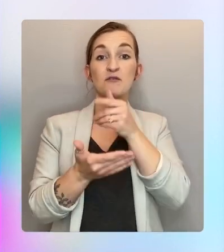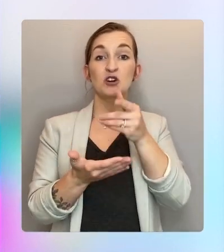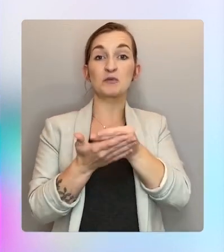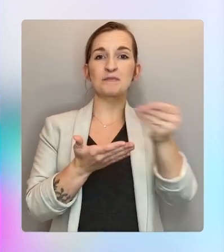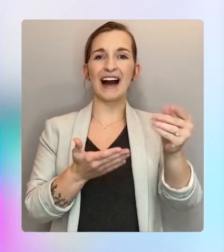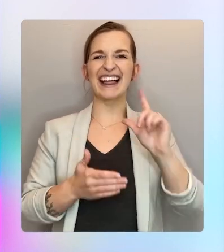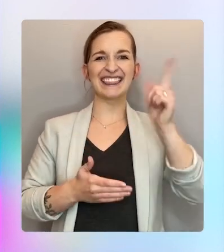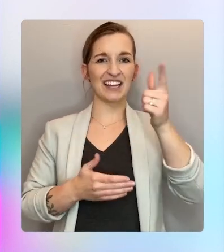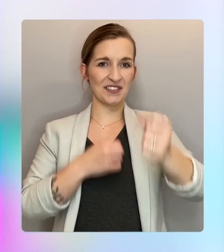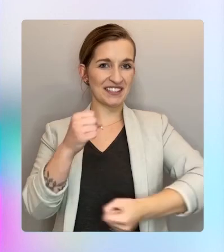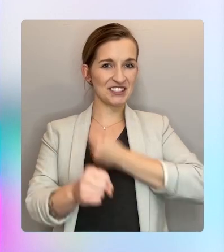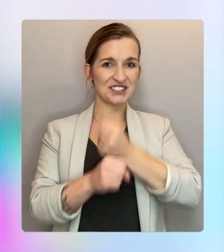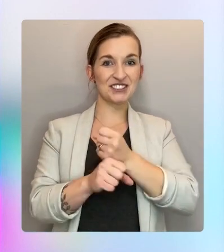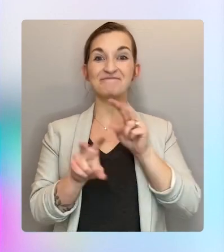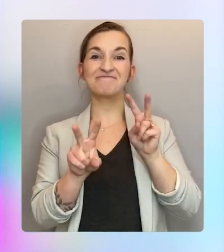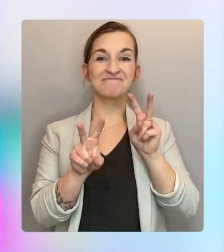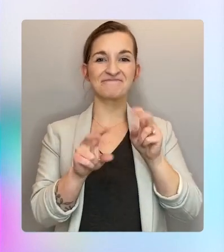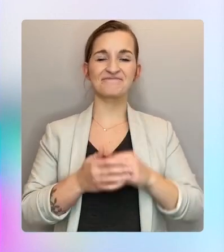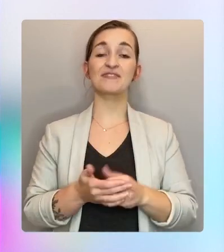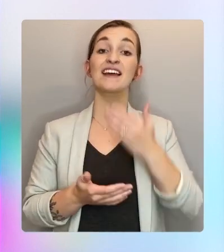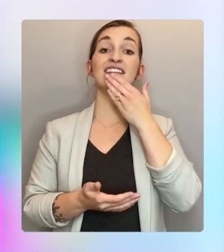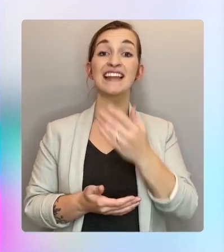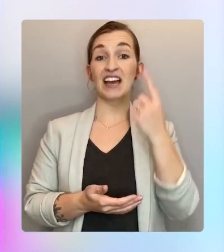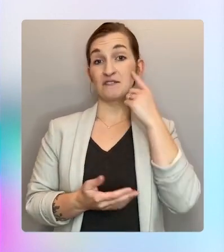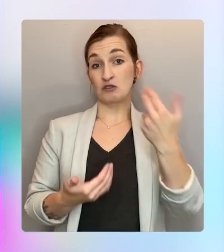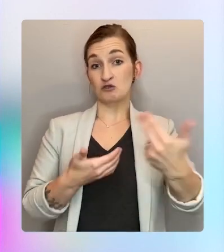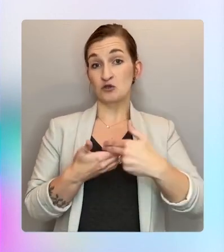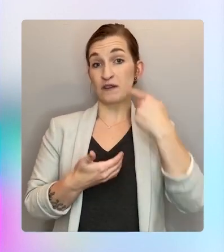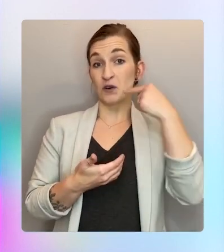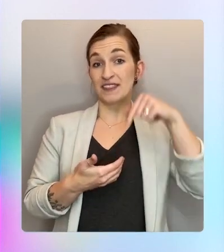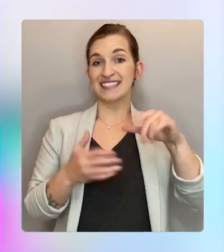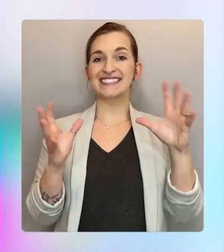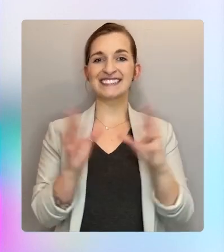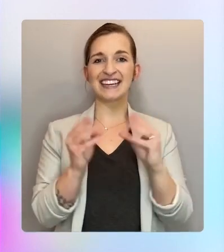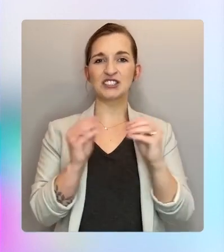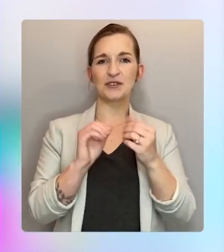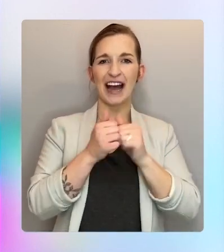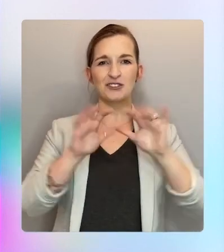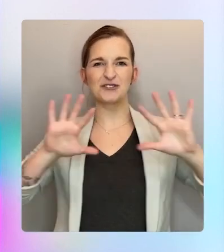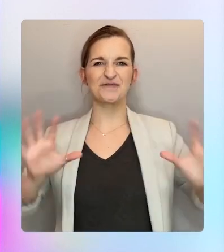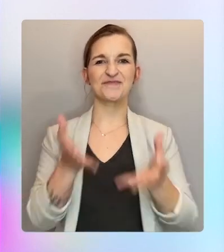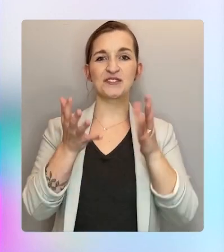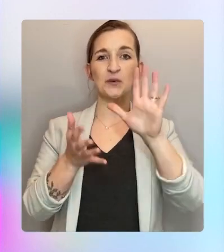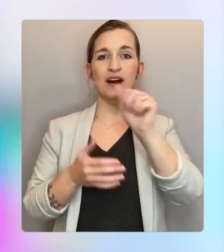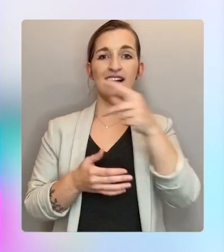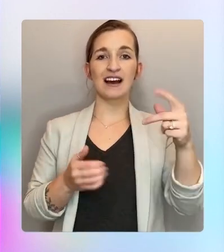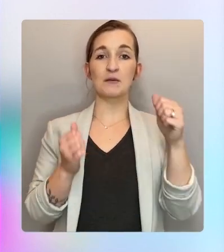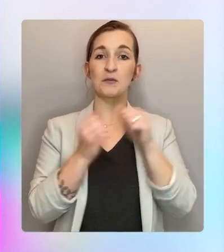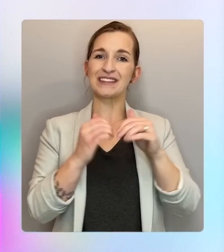Thank you for joining us for this session on how to supercharge your app with sustainable monetization.